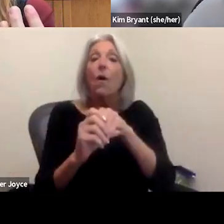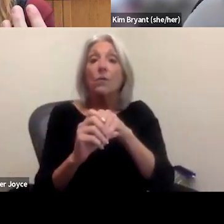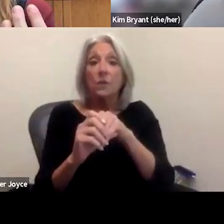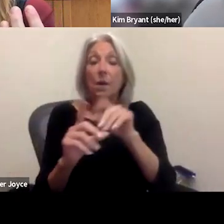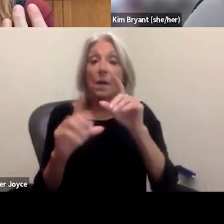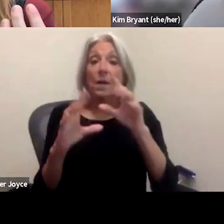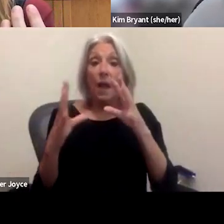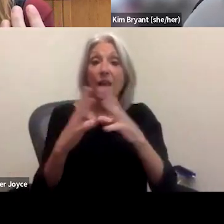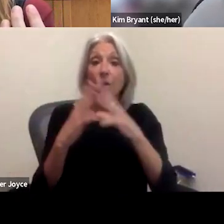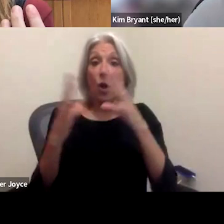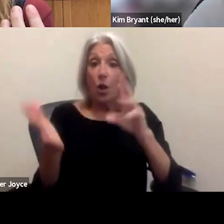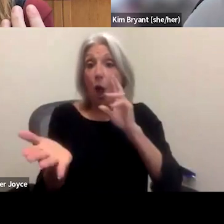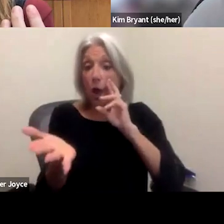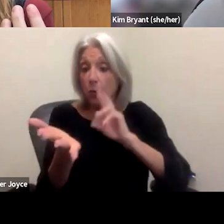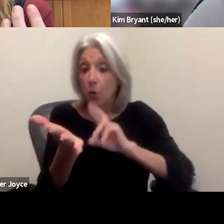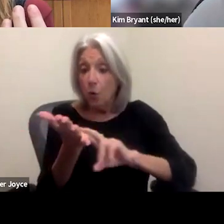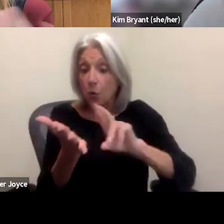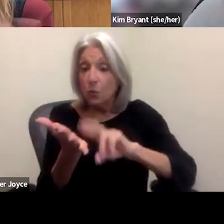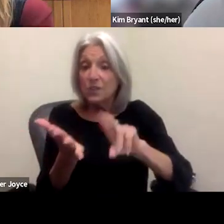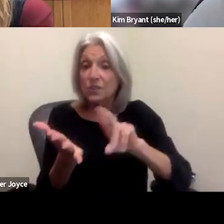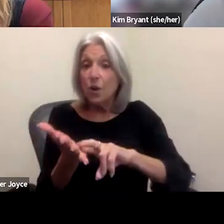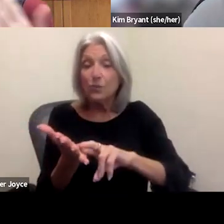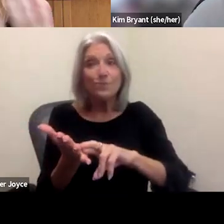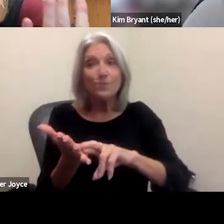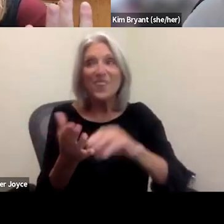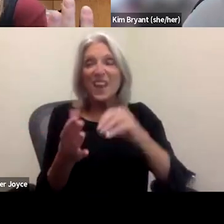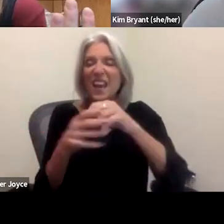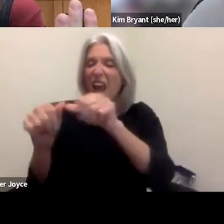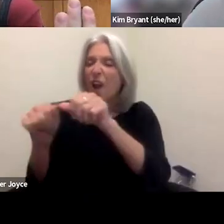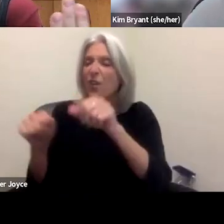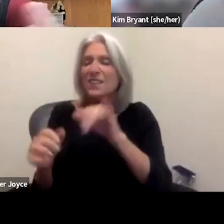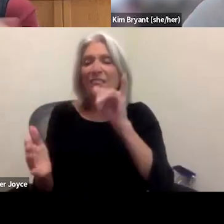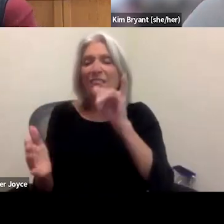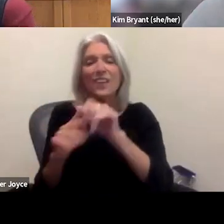is done in spaces that are really inaccessible. So it's this demonstration to researchers.